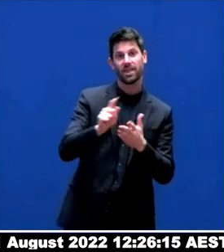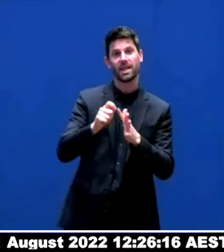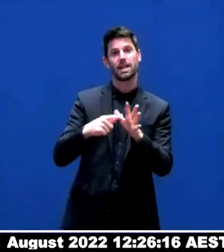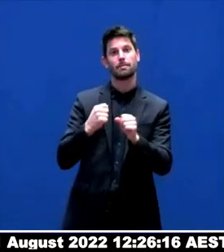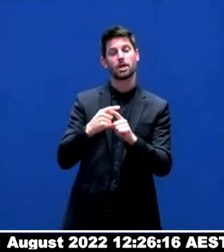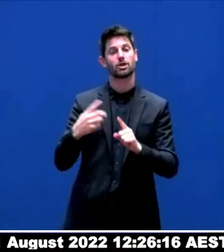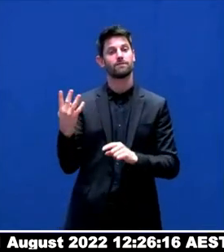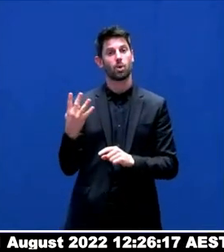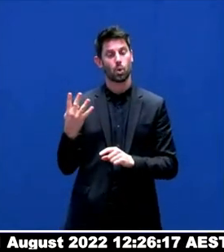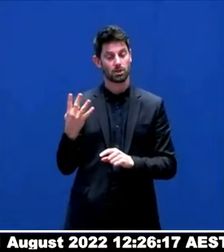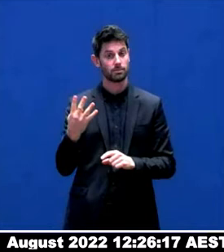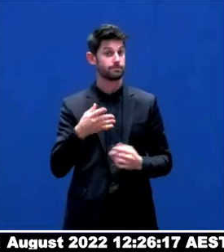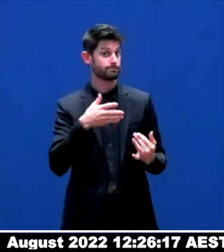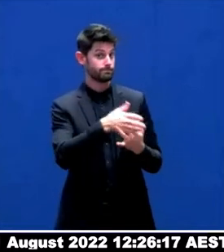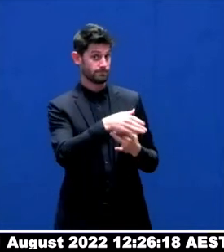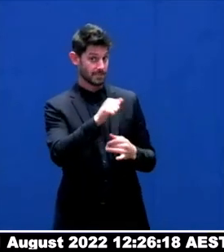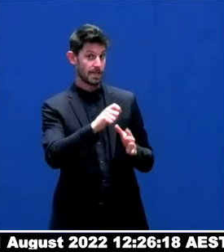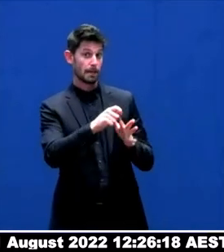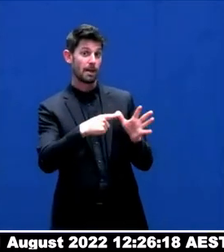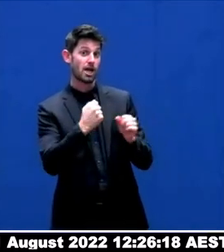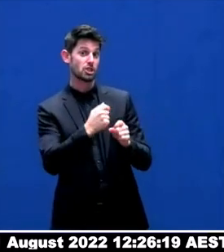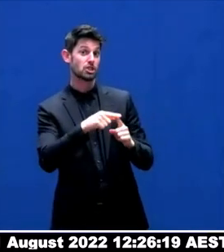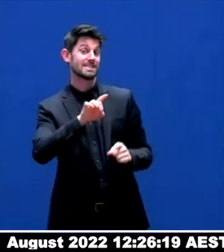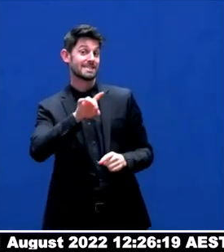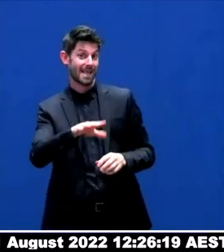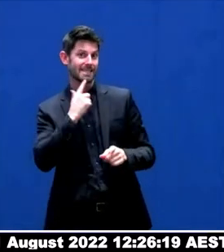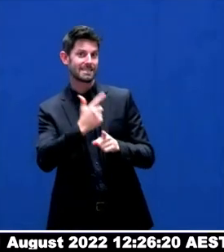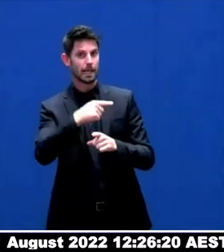There's one on page 10 also to people experiencing chronic homelessness and